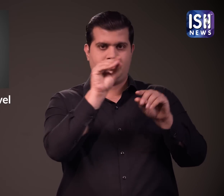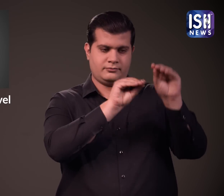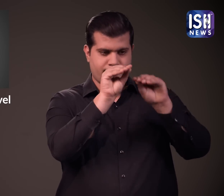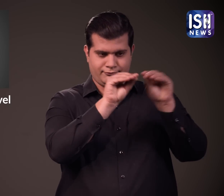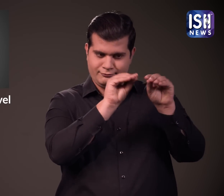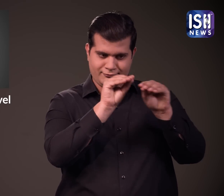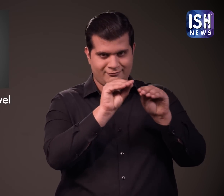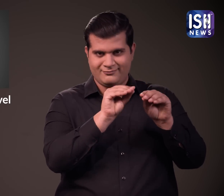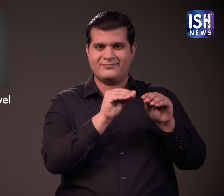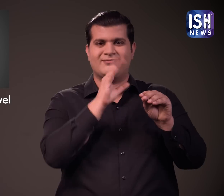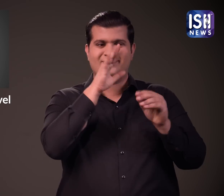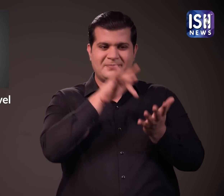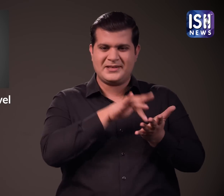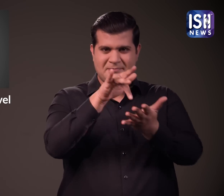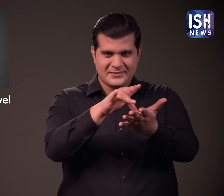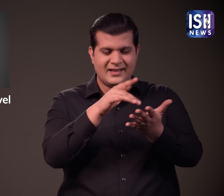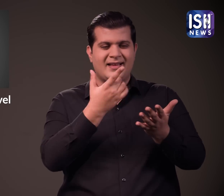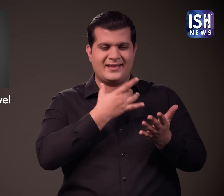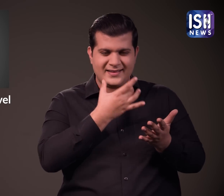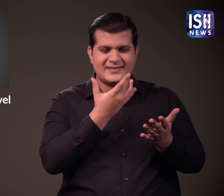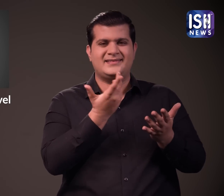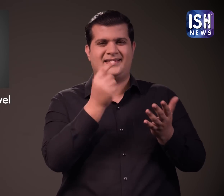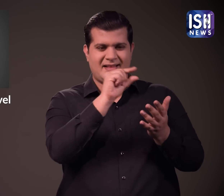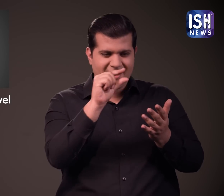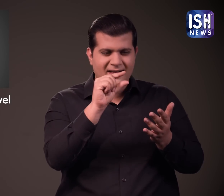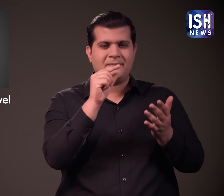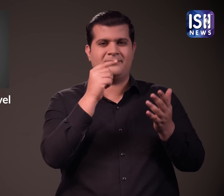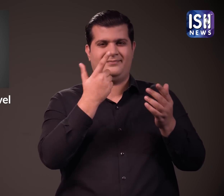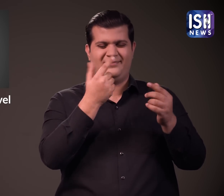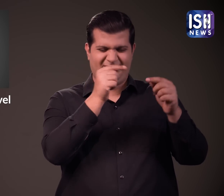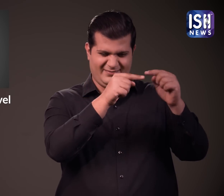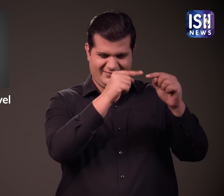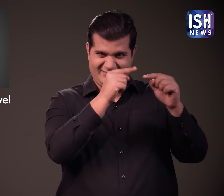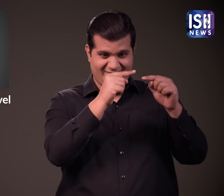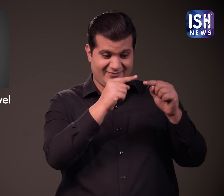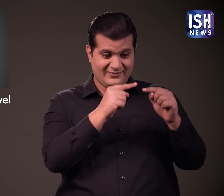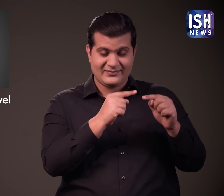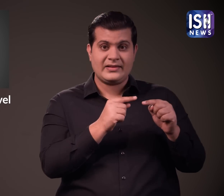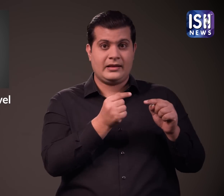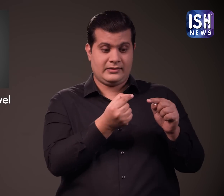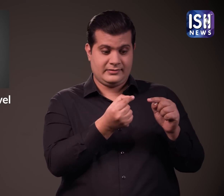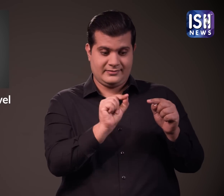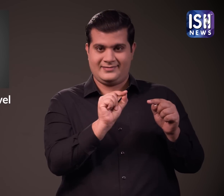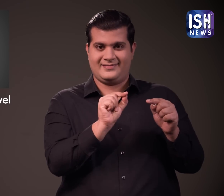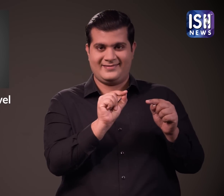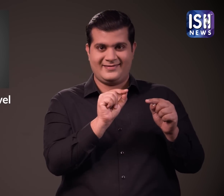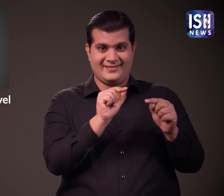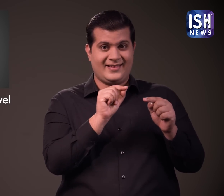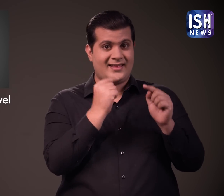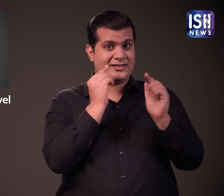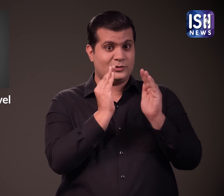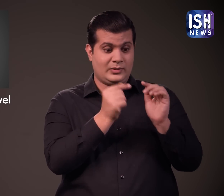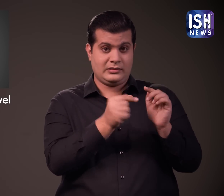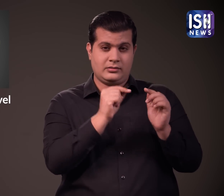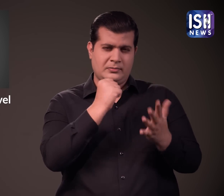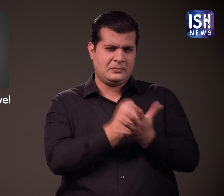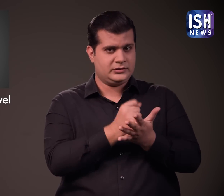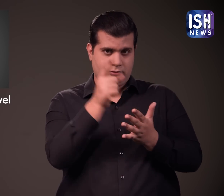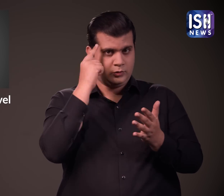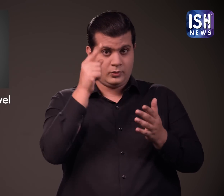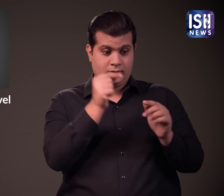mention all your details. Also click on the insurance option. You know this is a must.